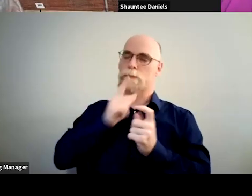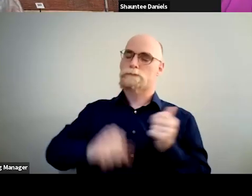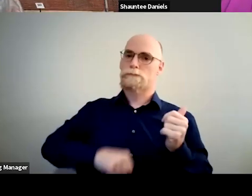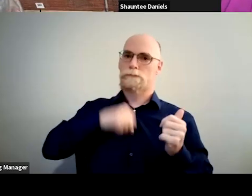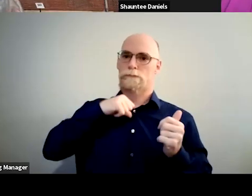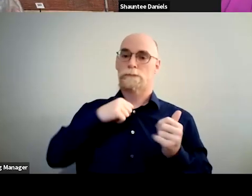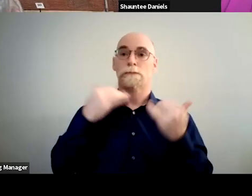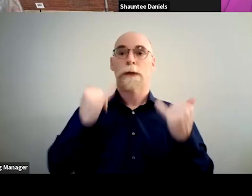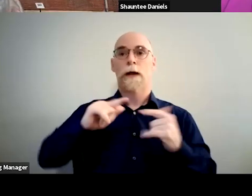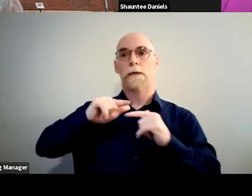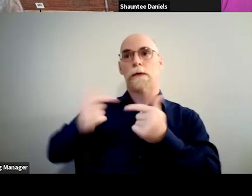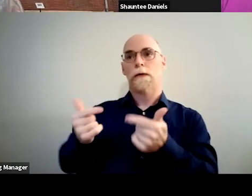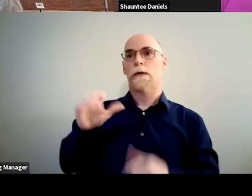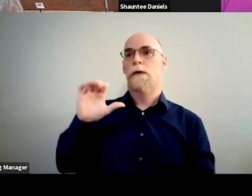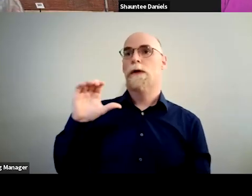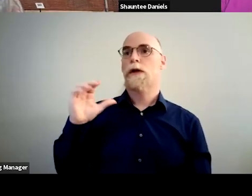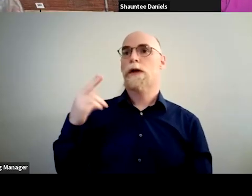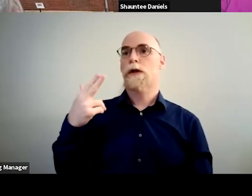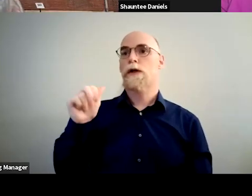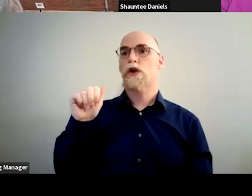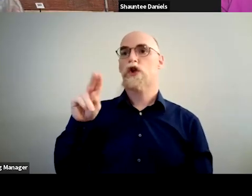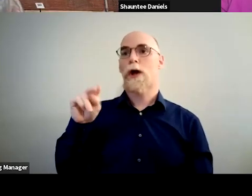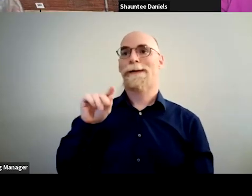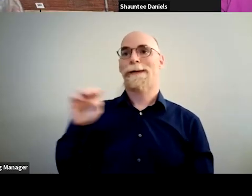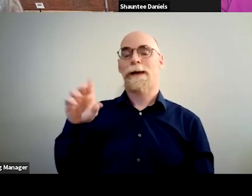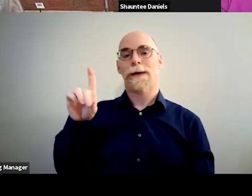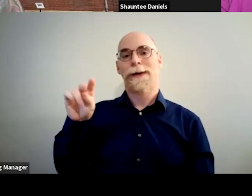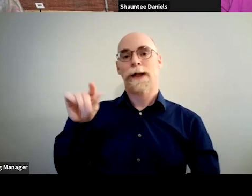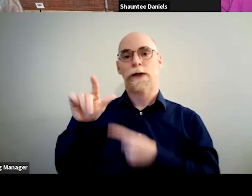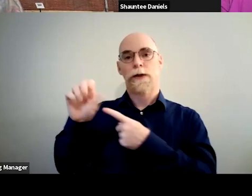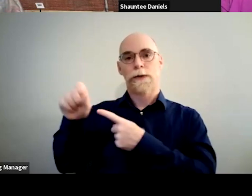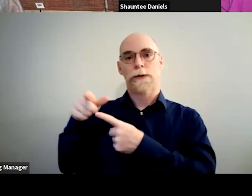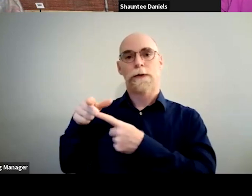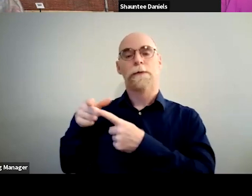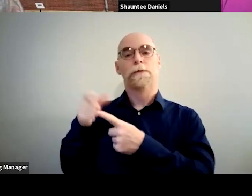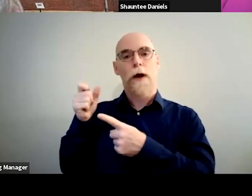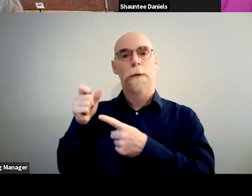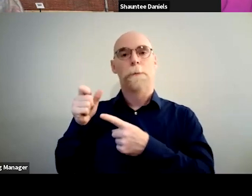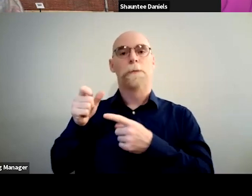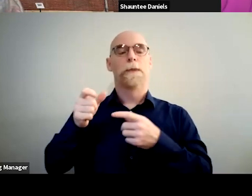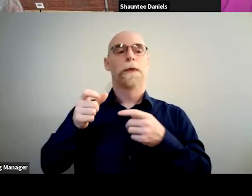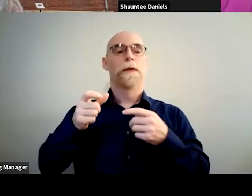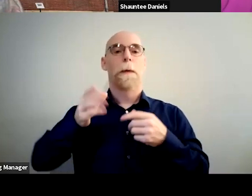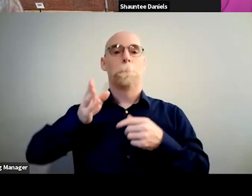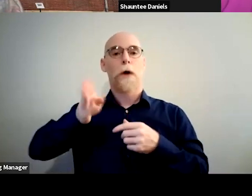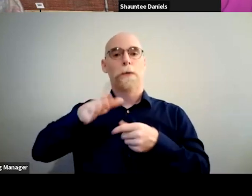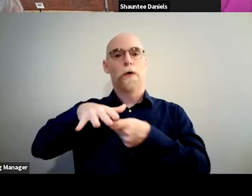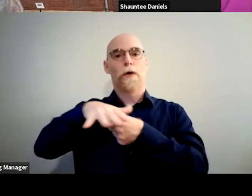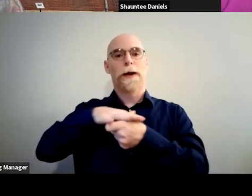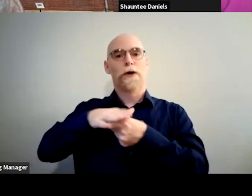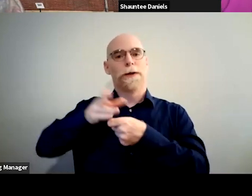Heritage Area. Shauntee, thank you for once again bringing compelling and insightful presenters and